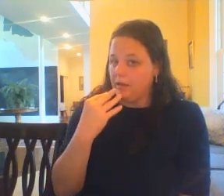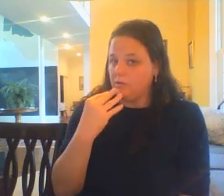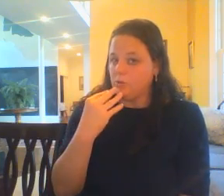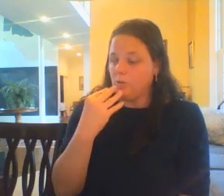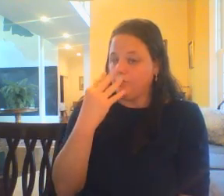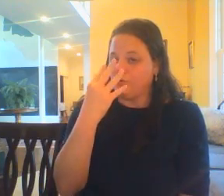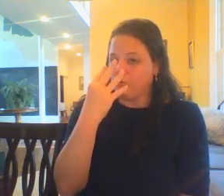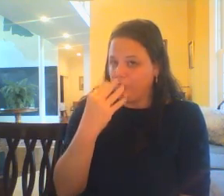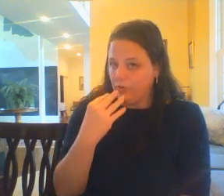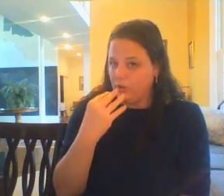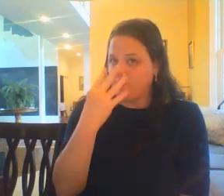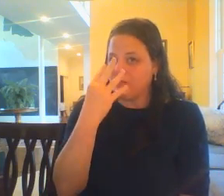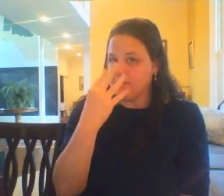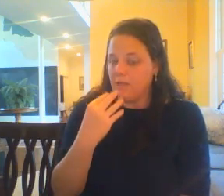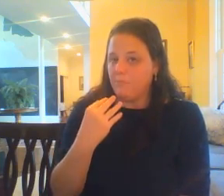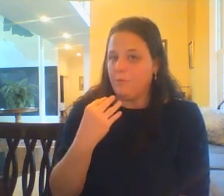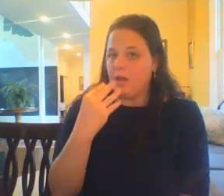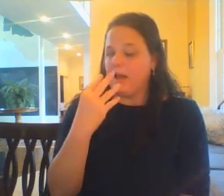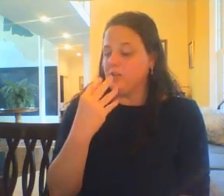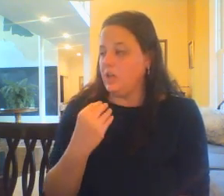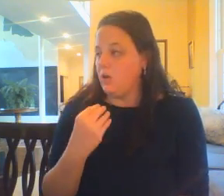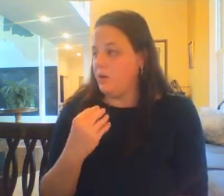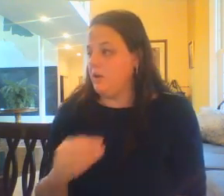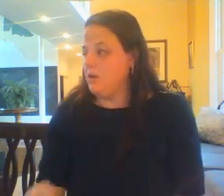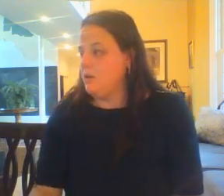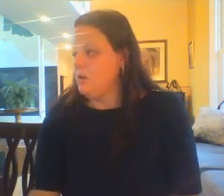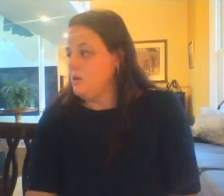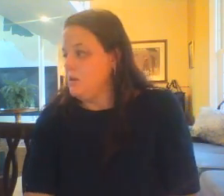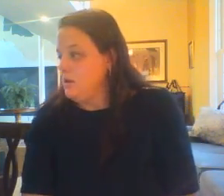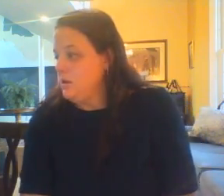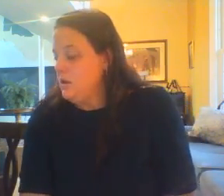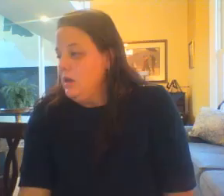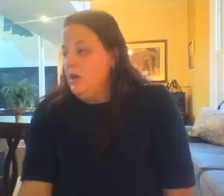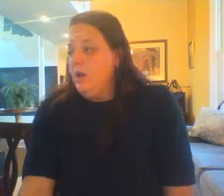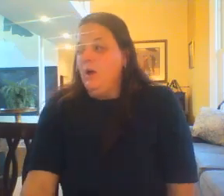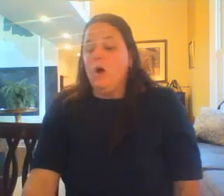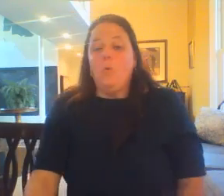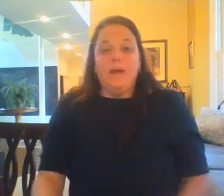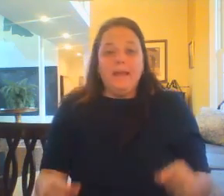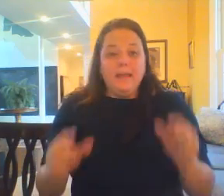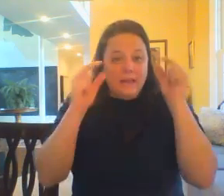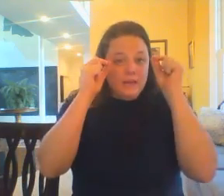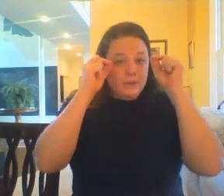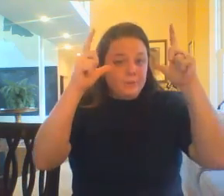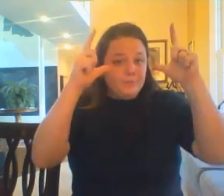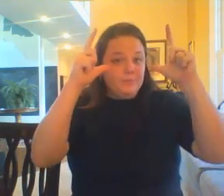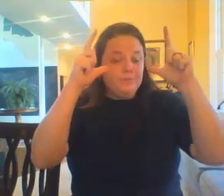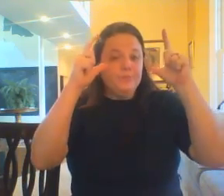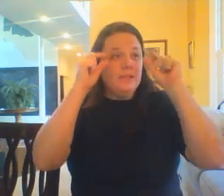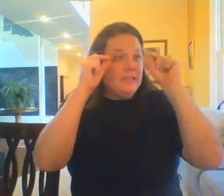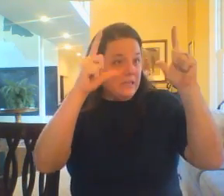and sort of drifting off to sleep